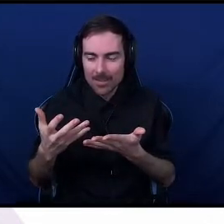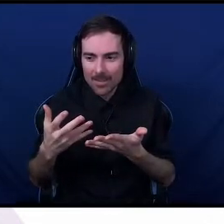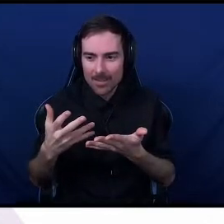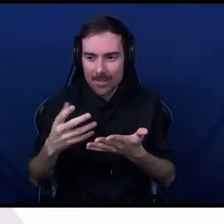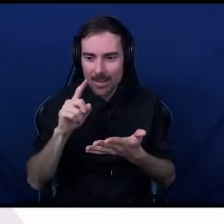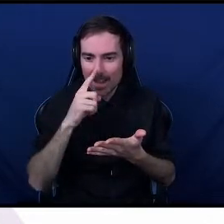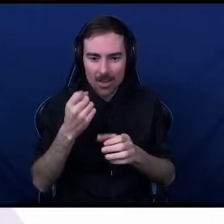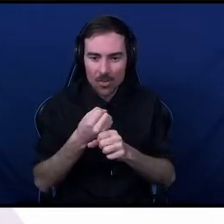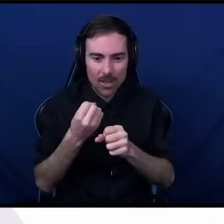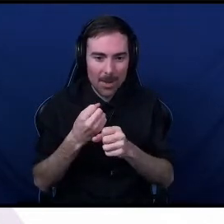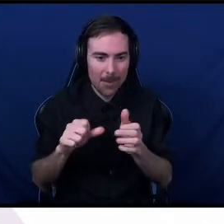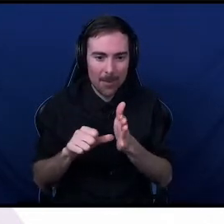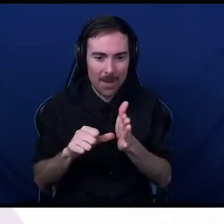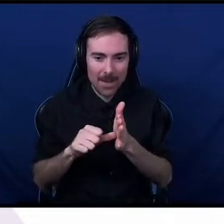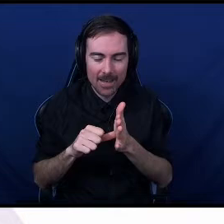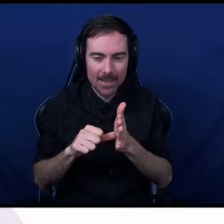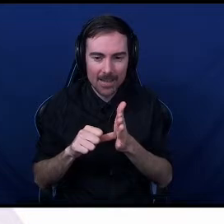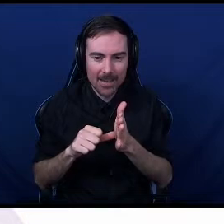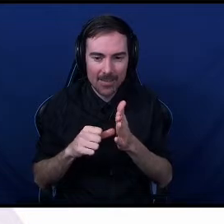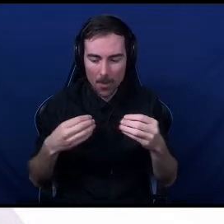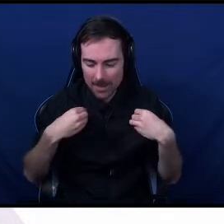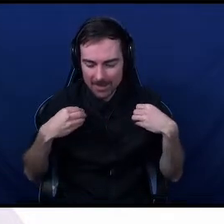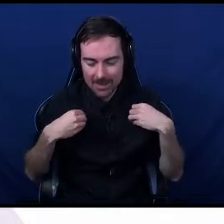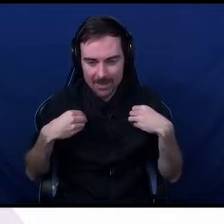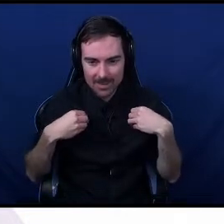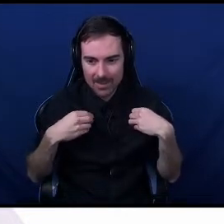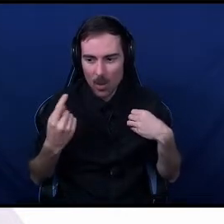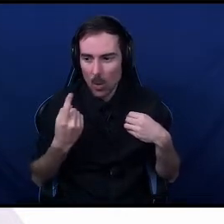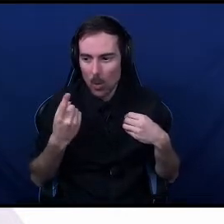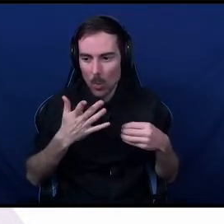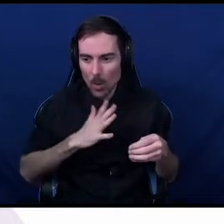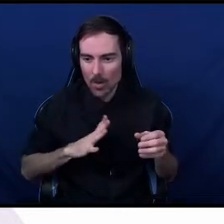right. And one of the things we just recently was Nikes new